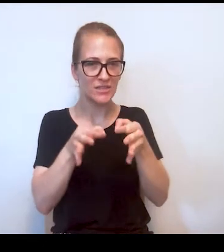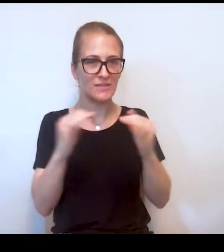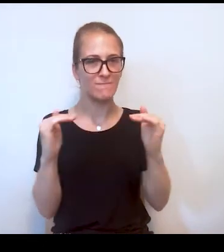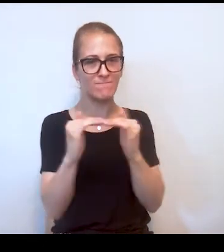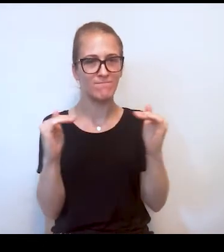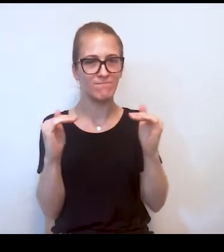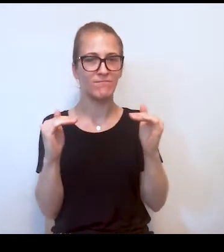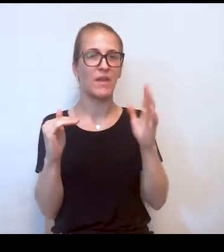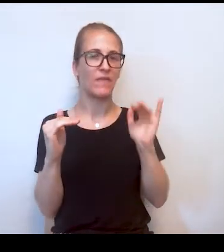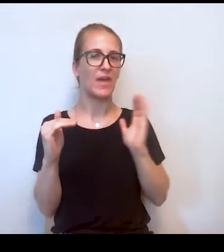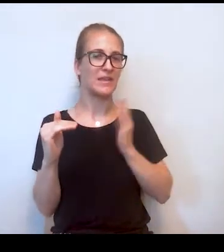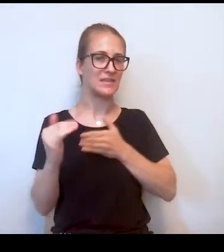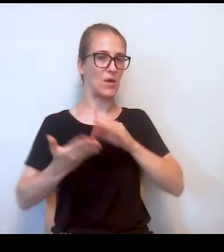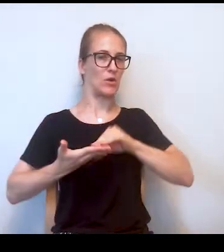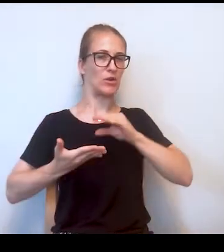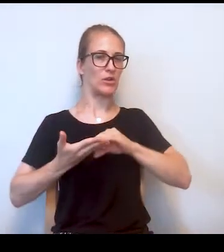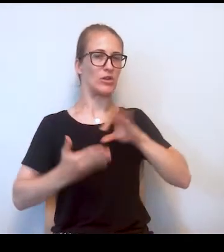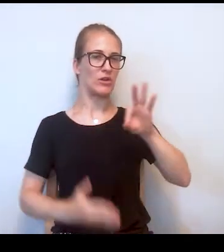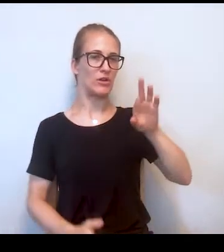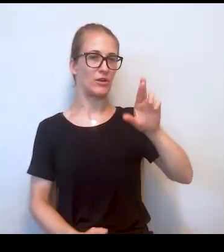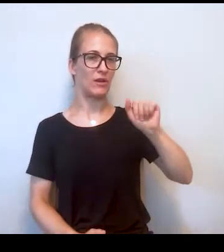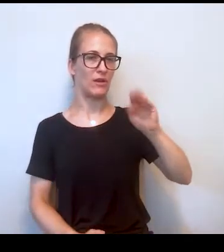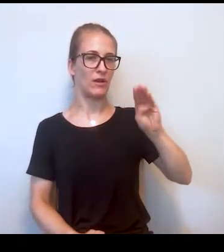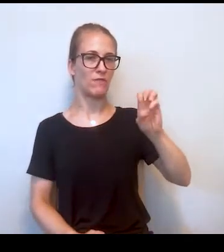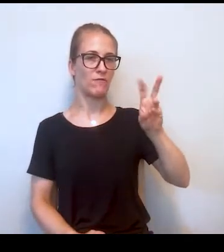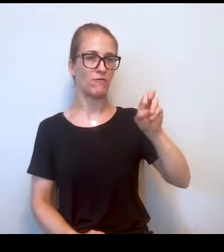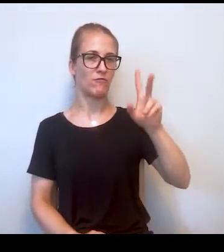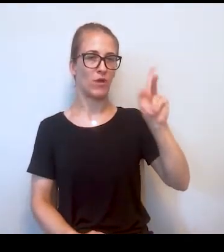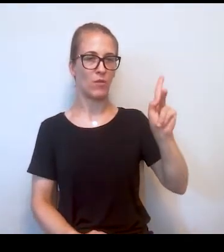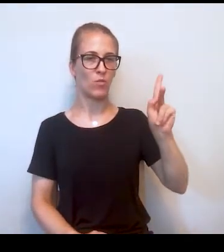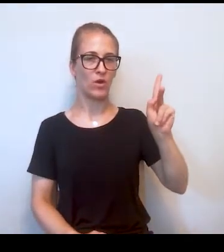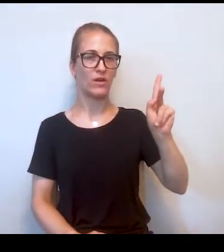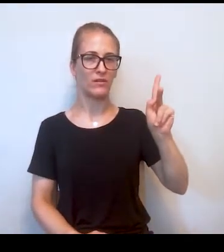[Katrin] And I think disability justice is really hitting the nail on the head.